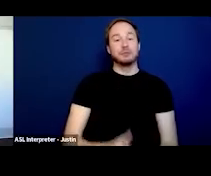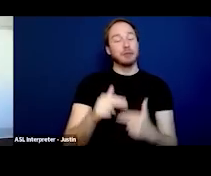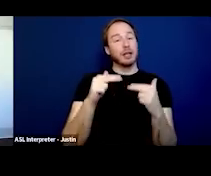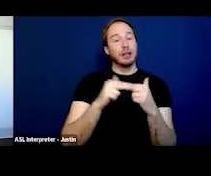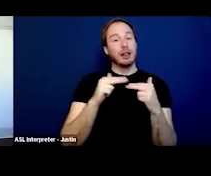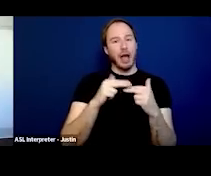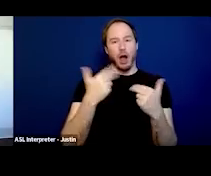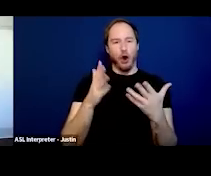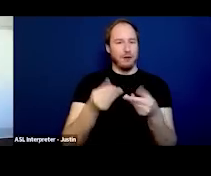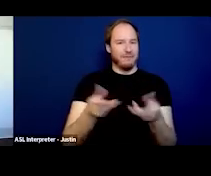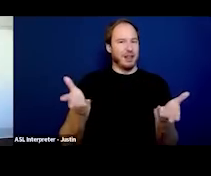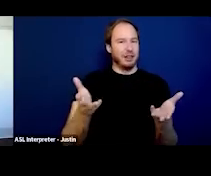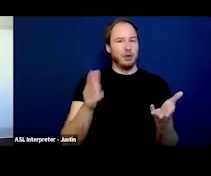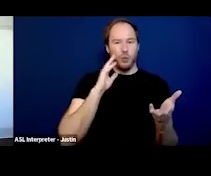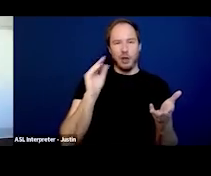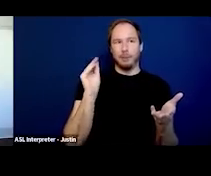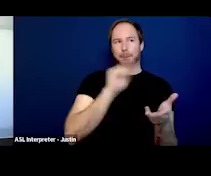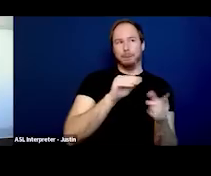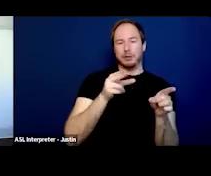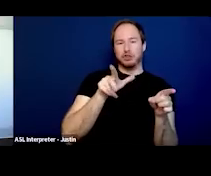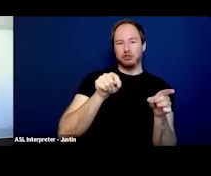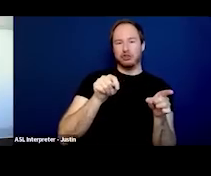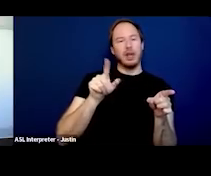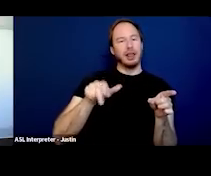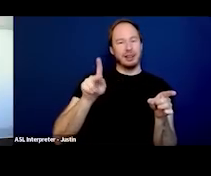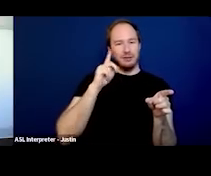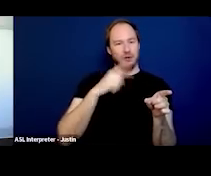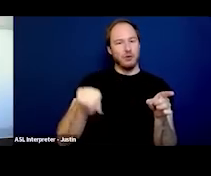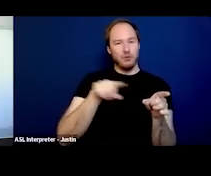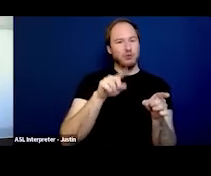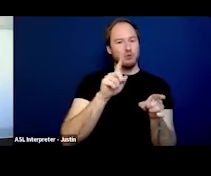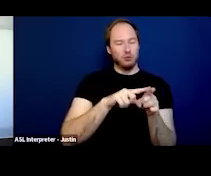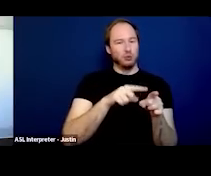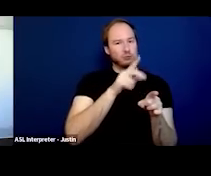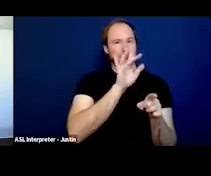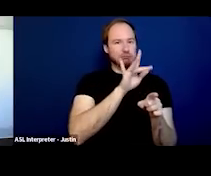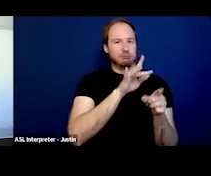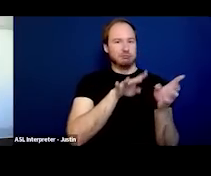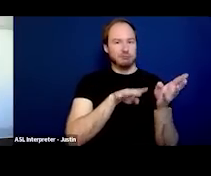We'll make sure to get that link into the chat for you if you'd like to download those and follow along.